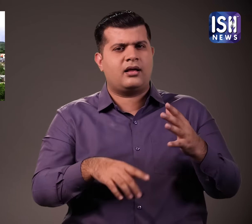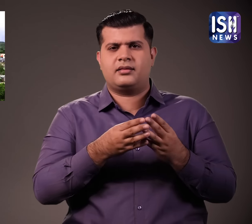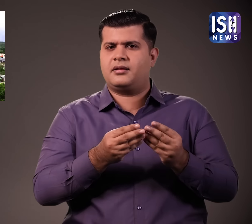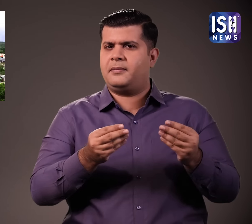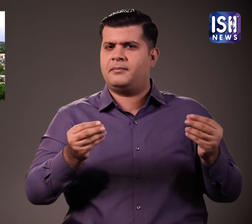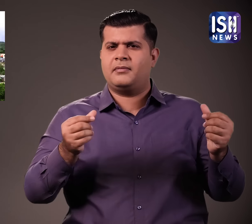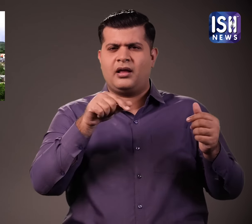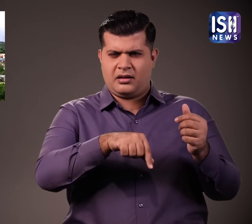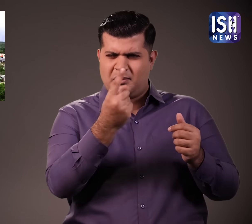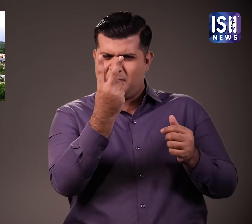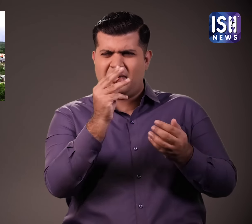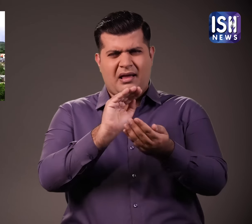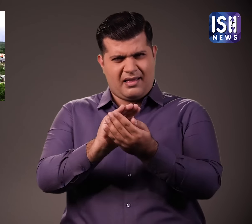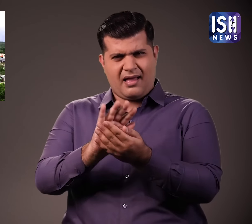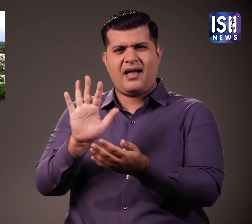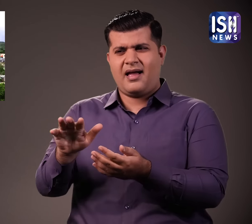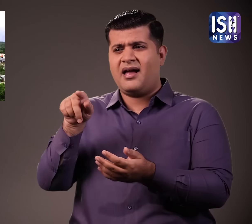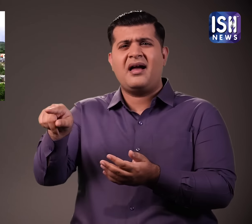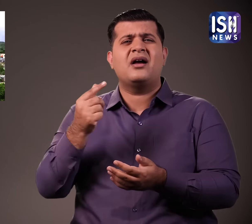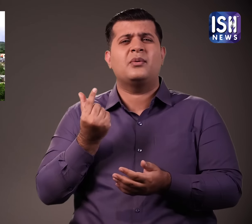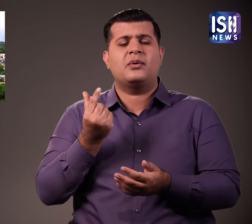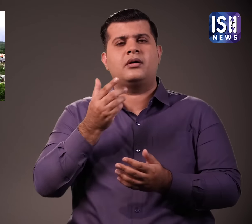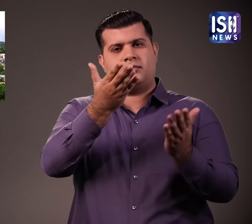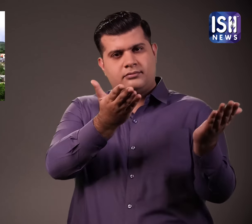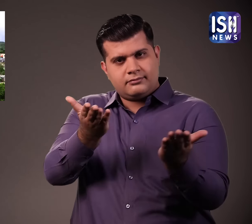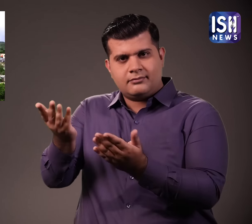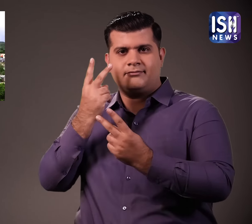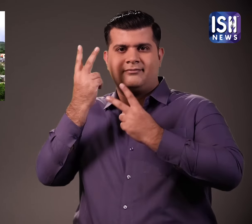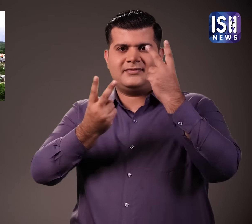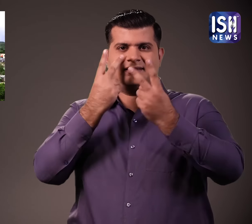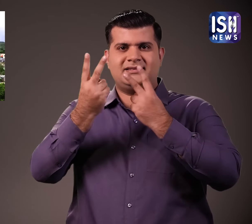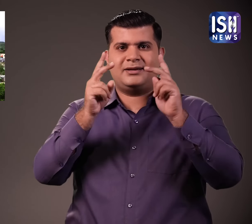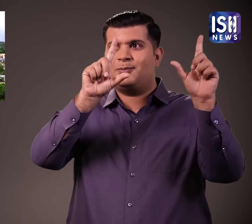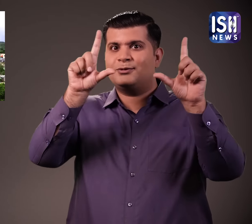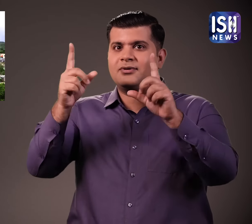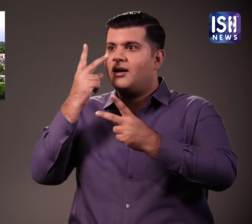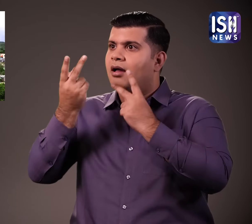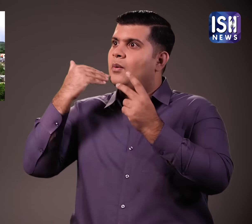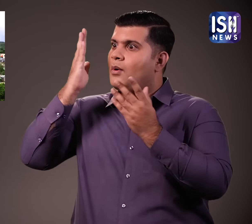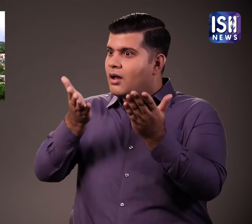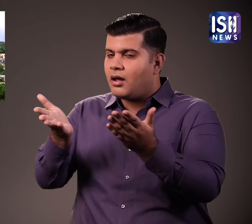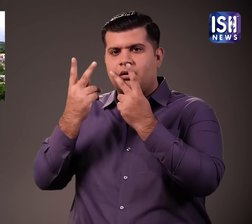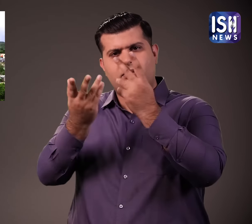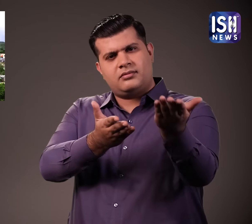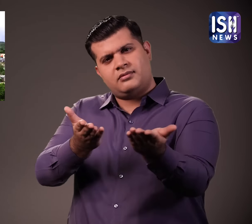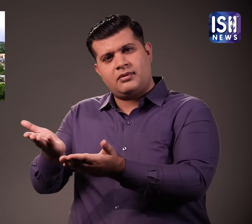Today there are none. It now has only one kutcha home which has been preserved as a museum for visitors.